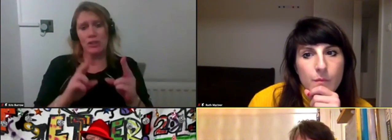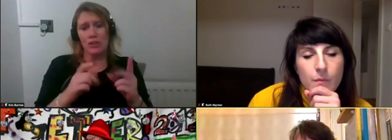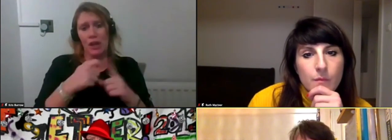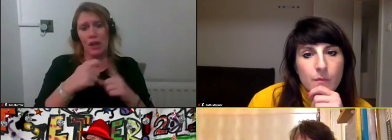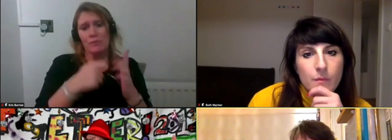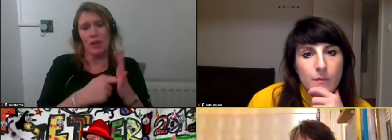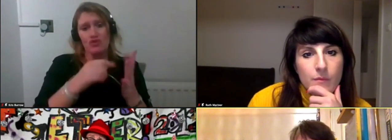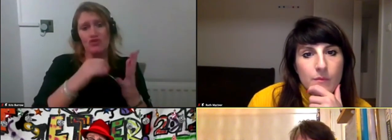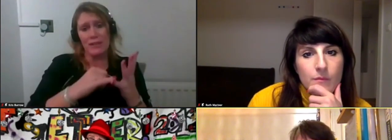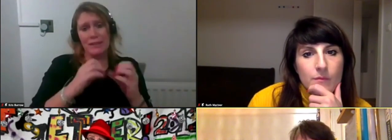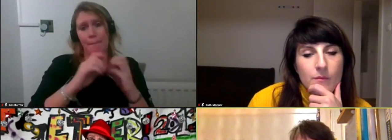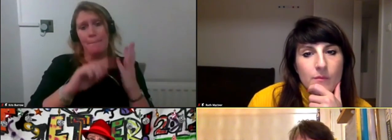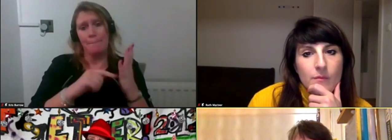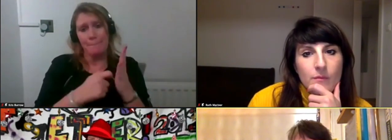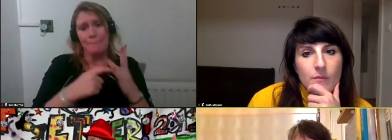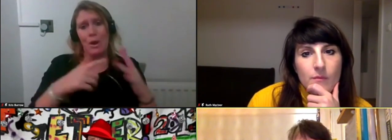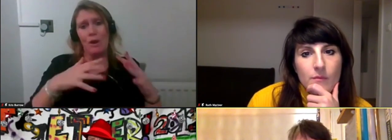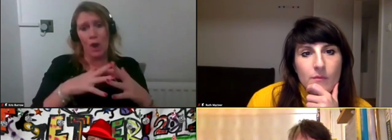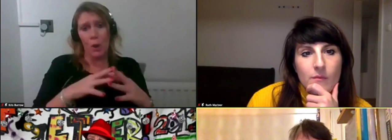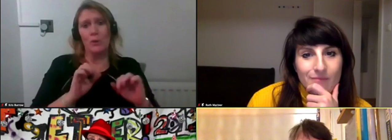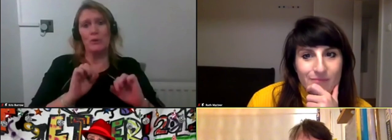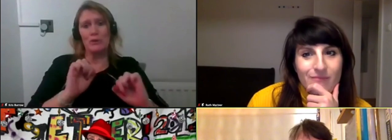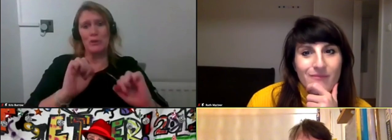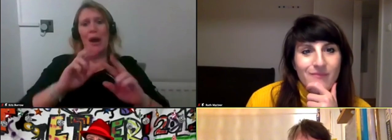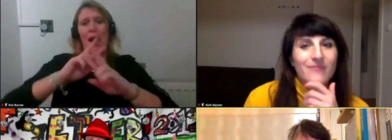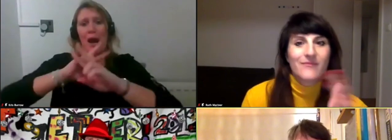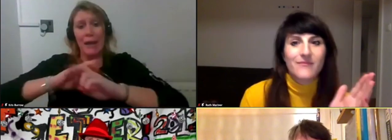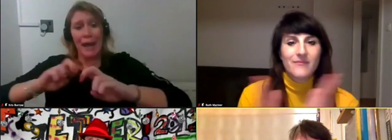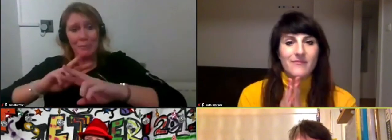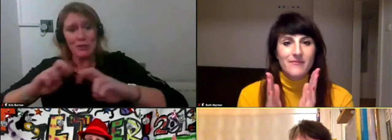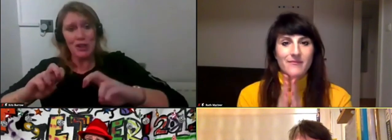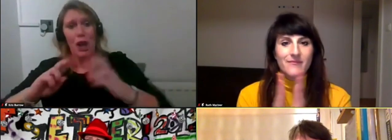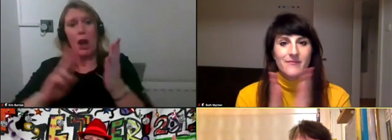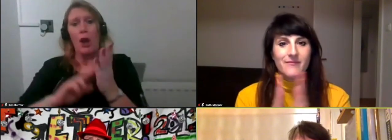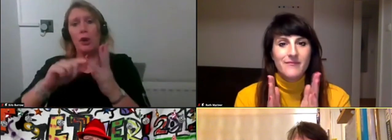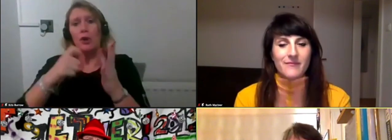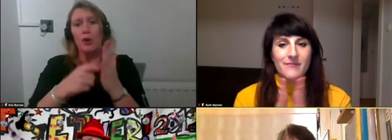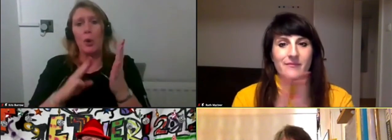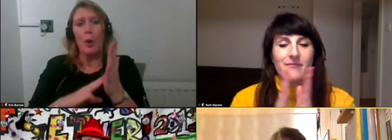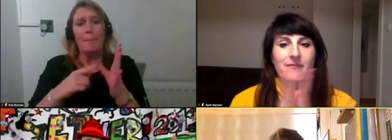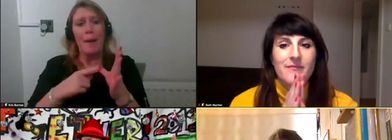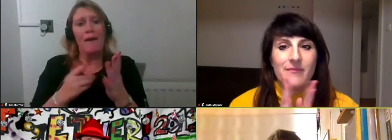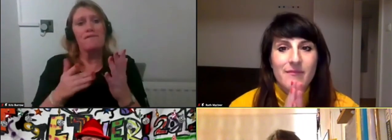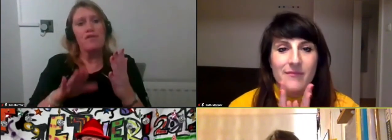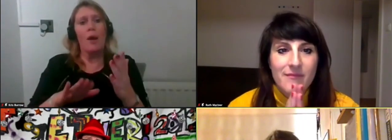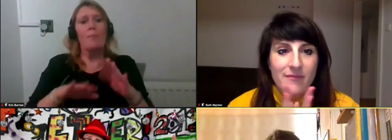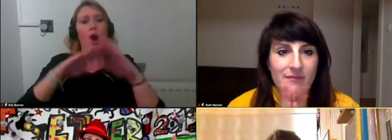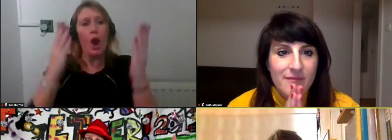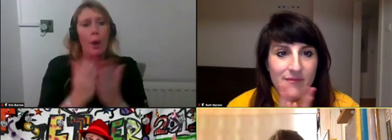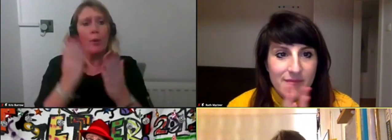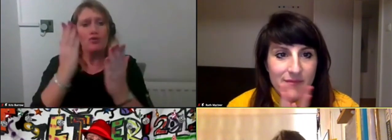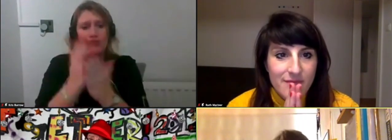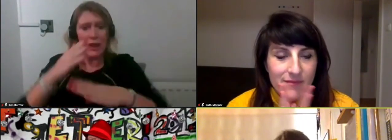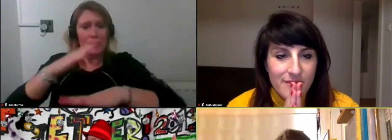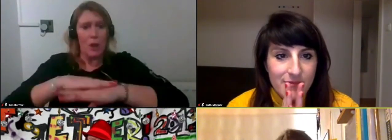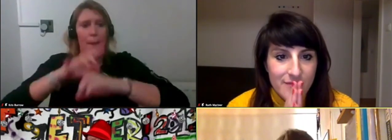Burrow, to our captioner Norma MacHaye for Global Realtime Captioning and for funding